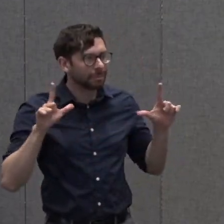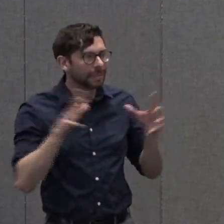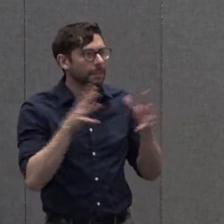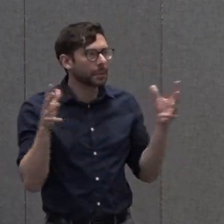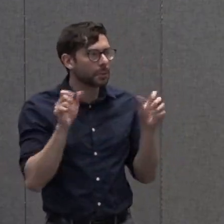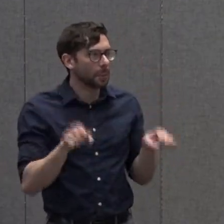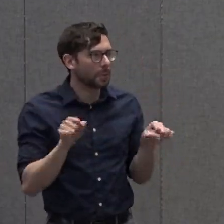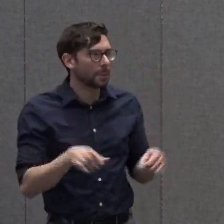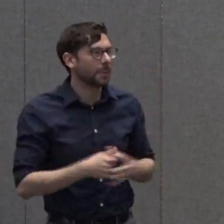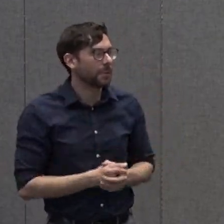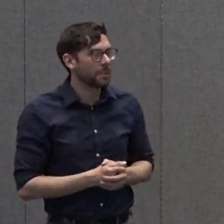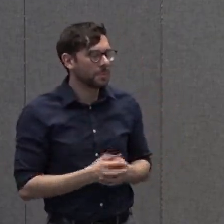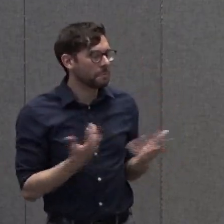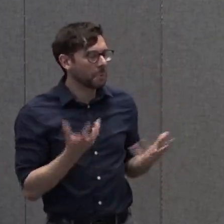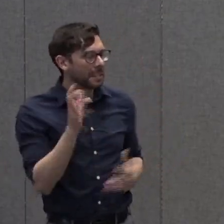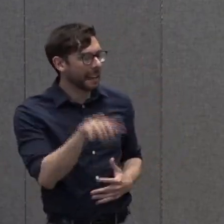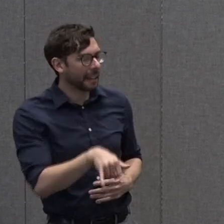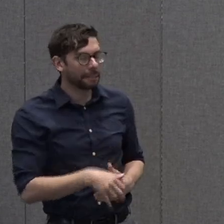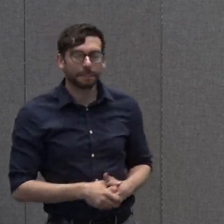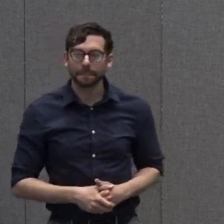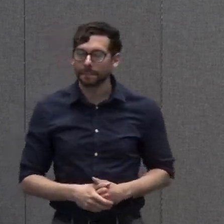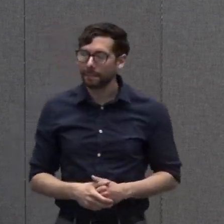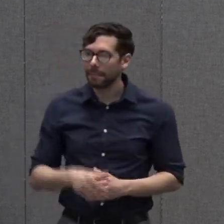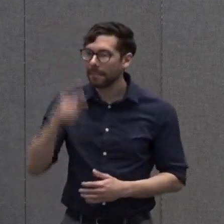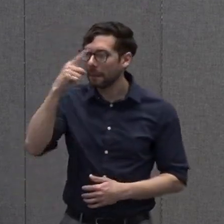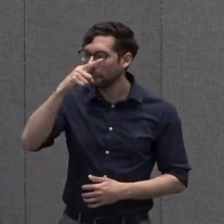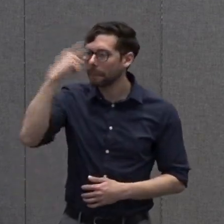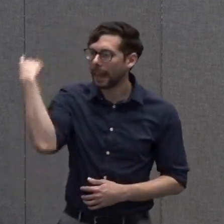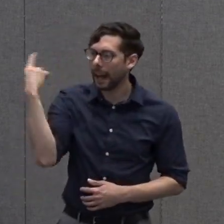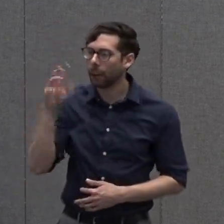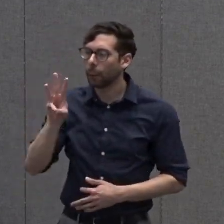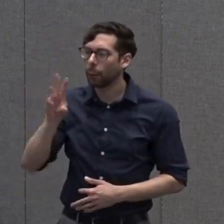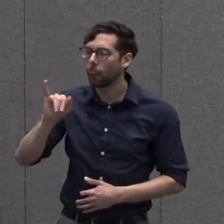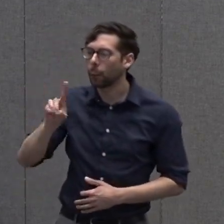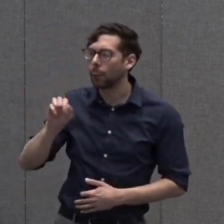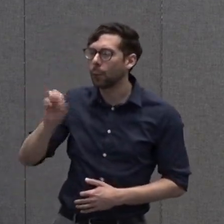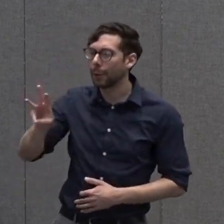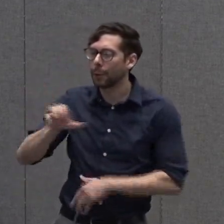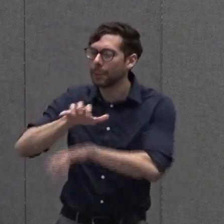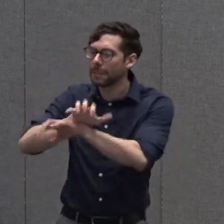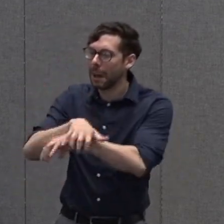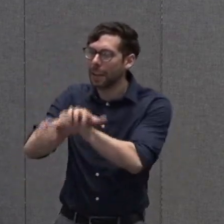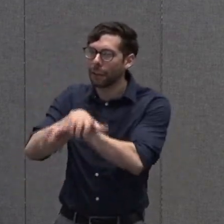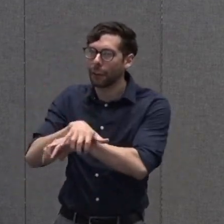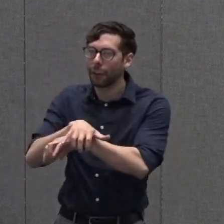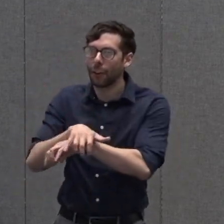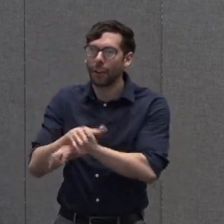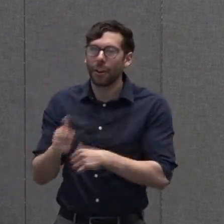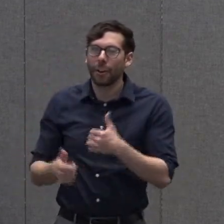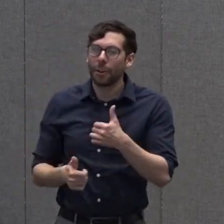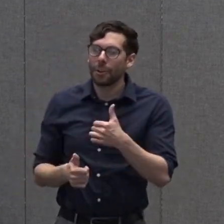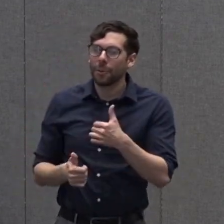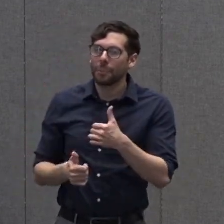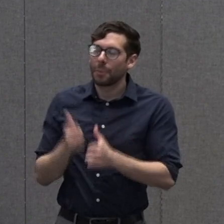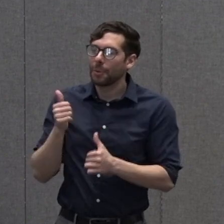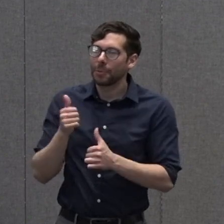What do you have there? This is a black widow spider, and one of the most popular animals at the Rattlesnake Museum.